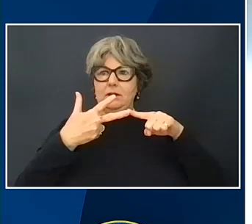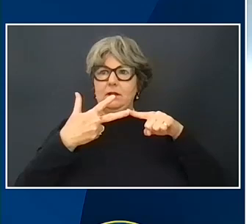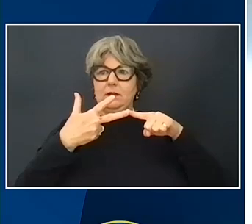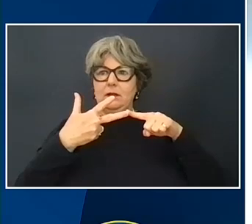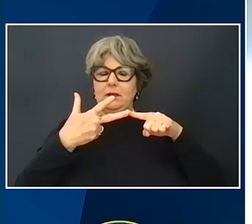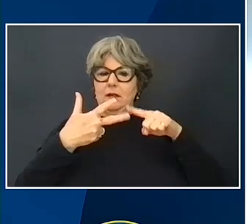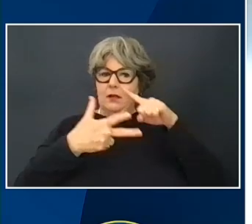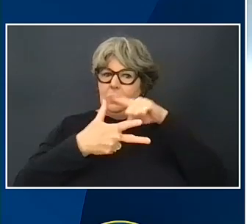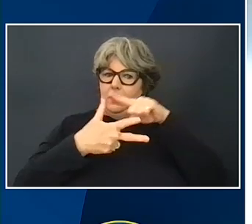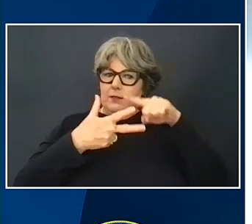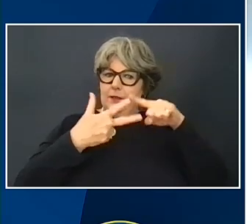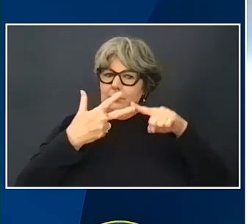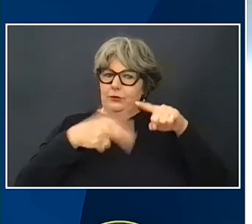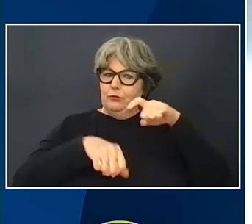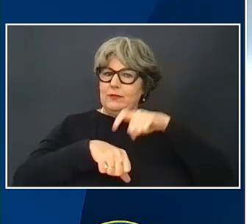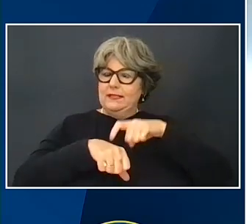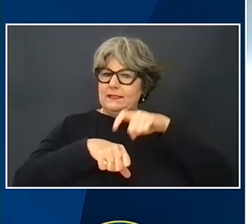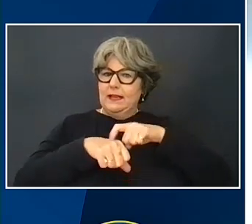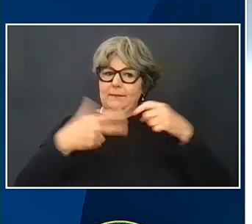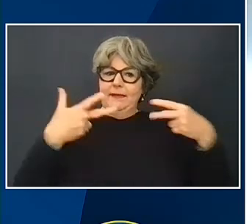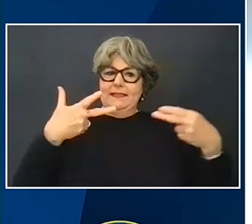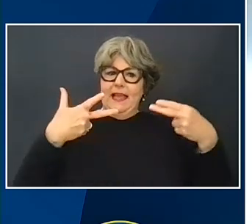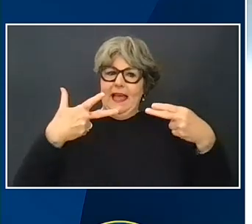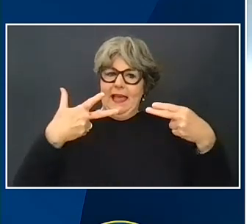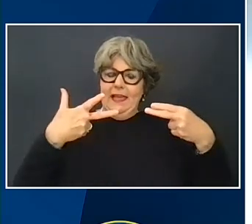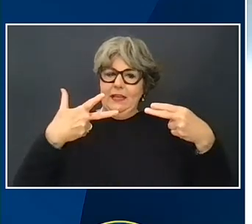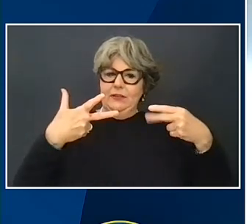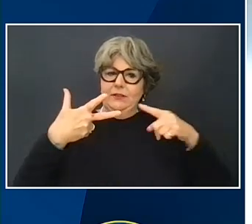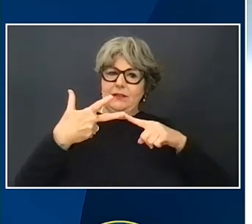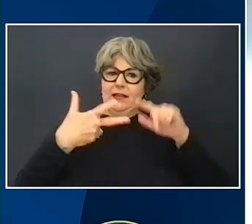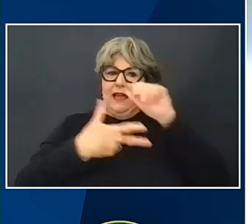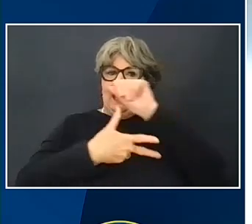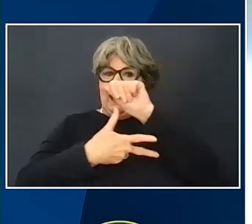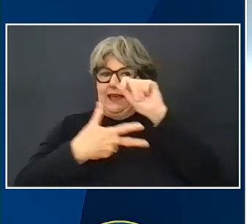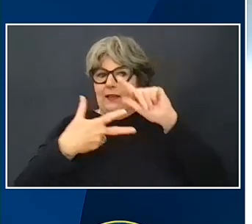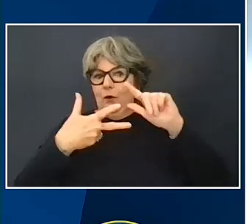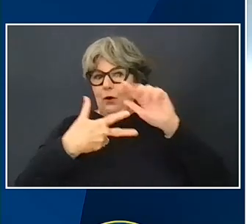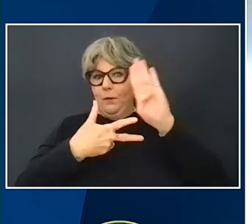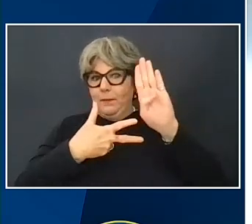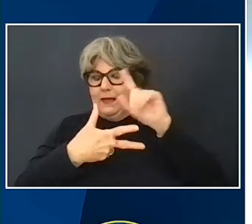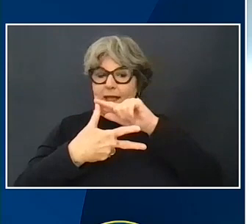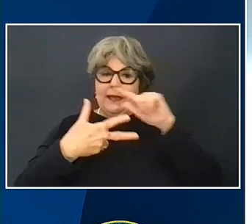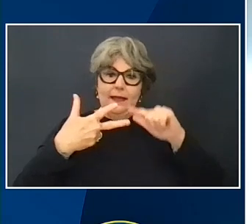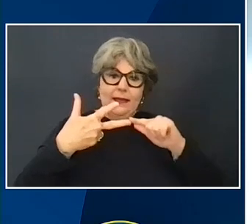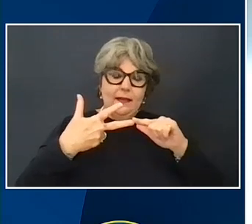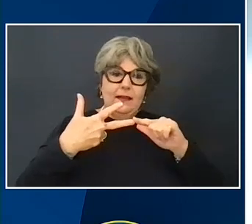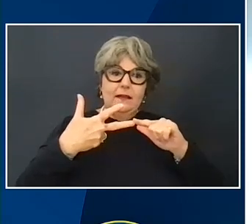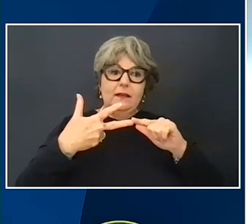periods- is (h) in combination with (a) or (b), is it cumulative or is it